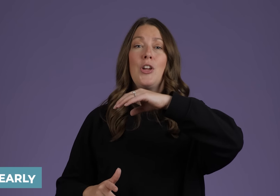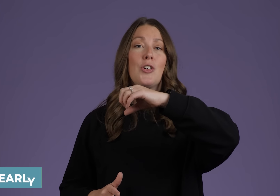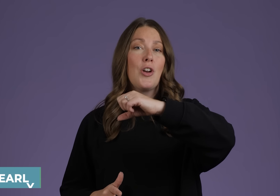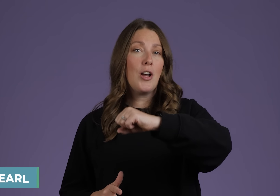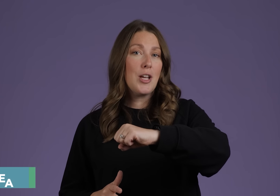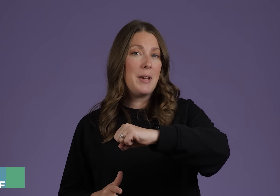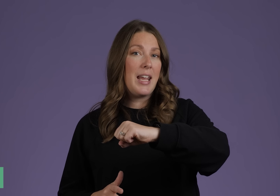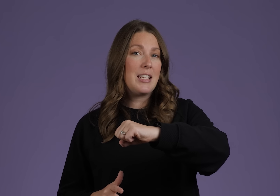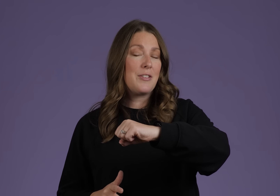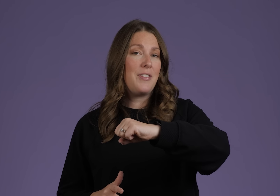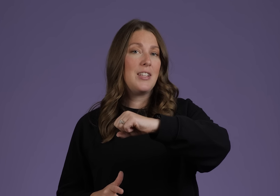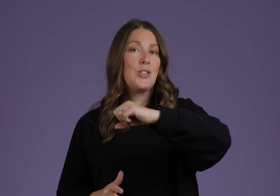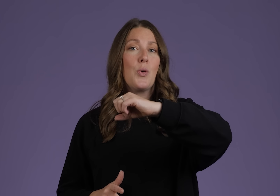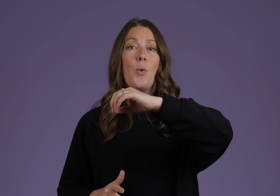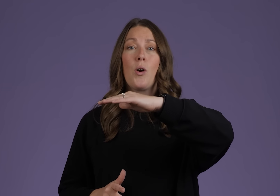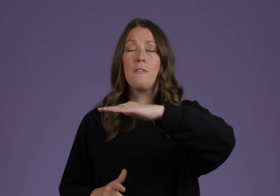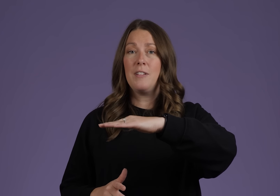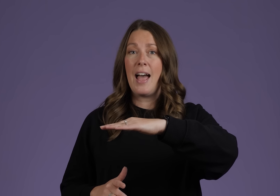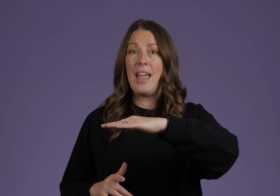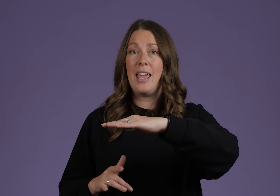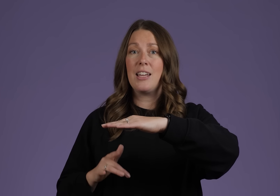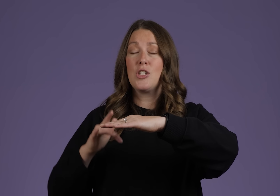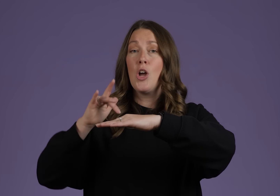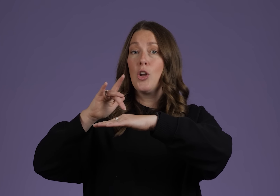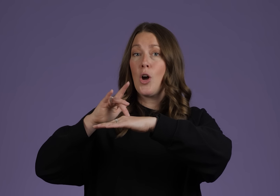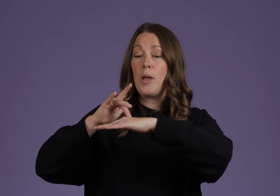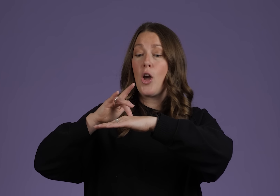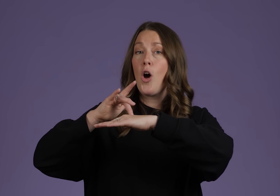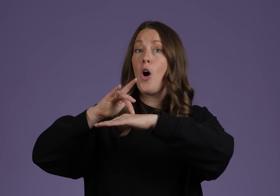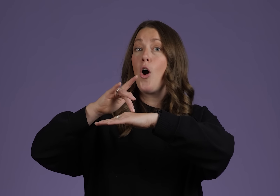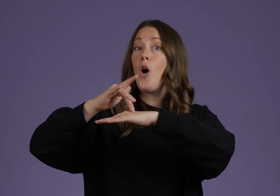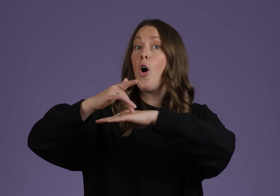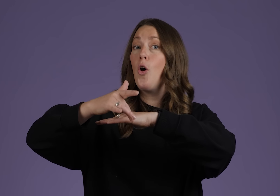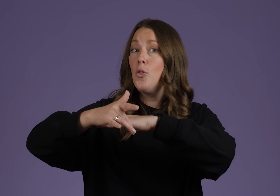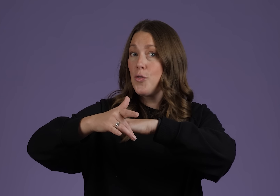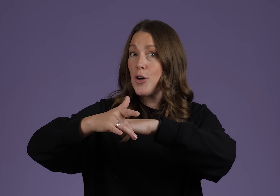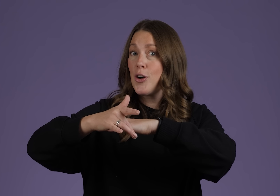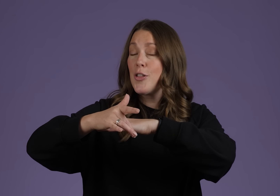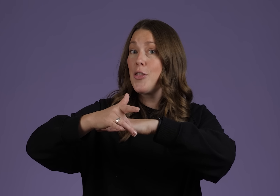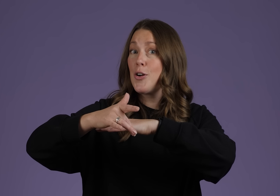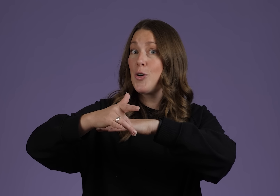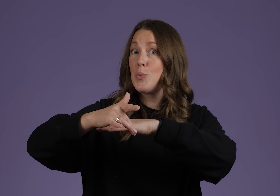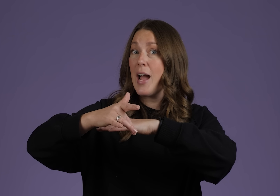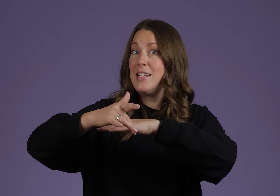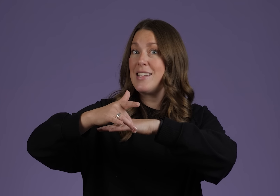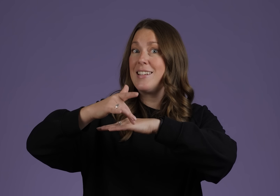Your non-dominant hand is a fist or a flat hand Going over the horizon